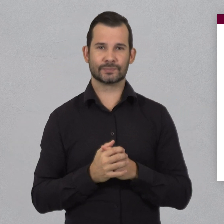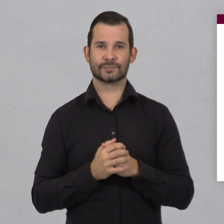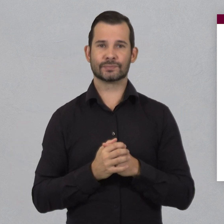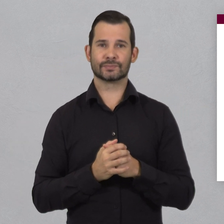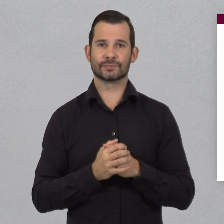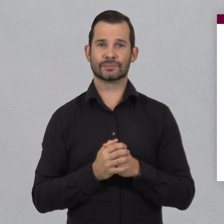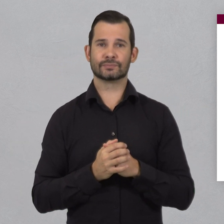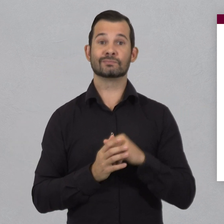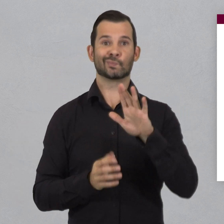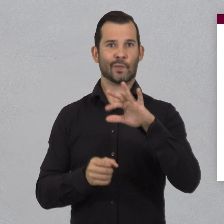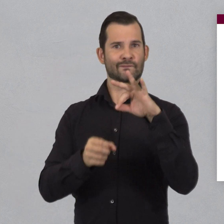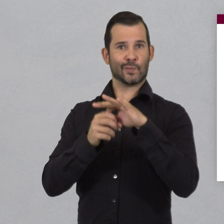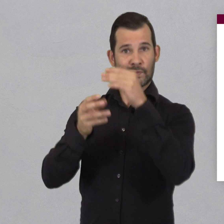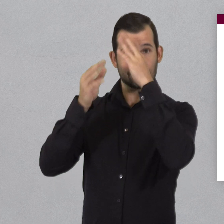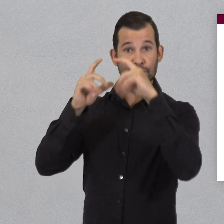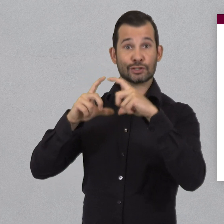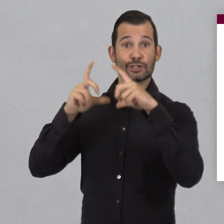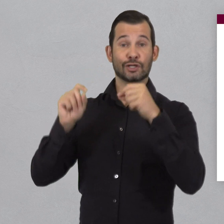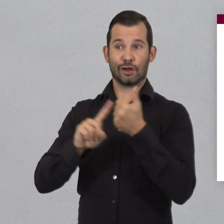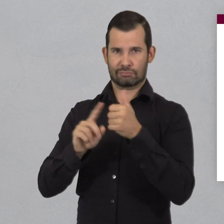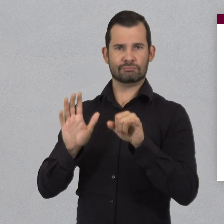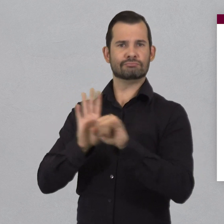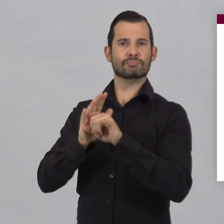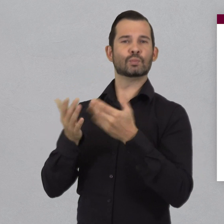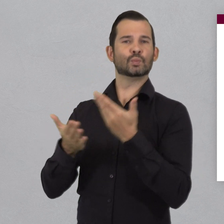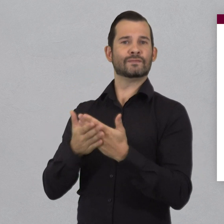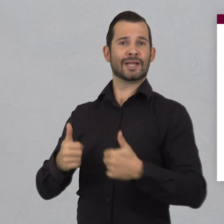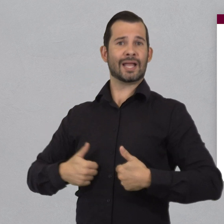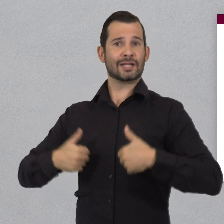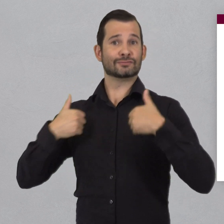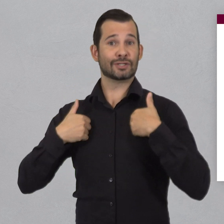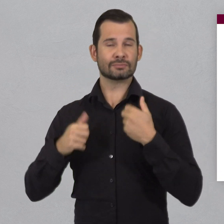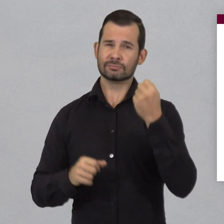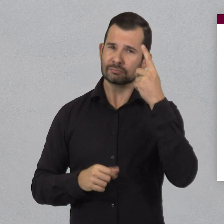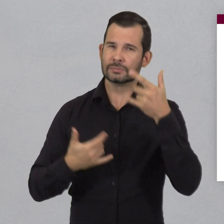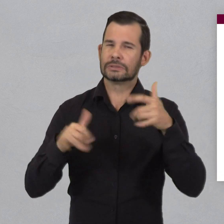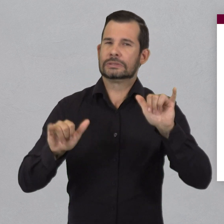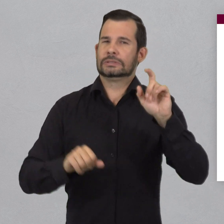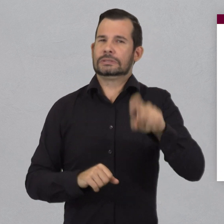• Your voter information card as proof of address (you’ll still need to bring